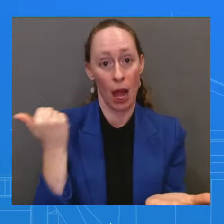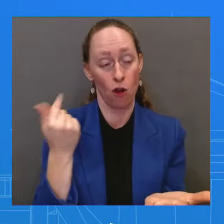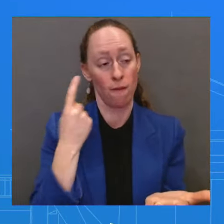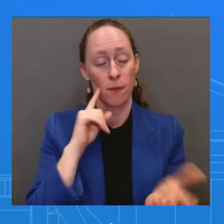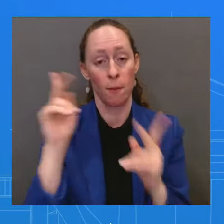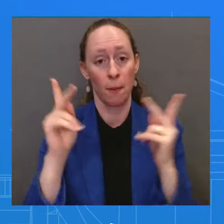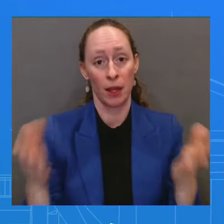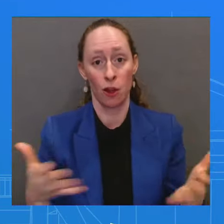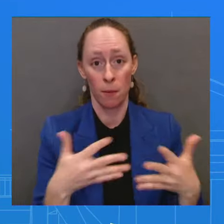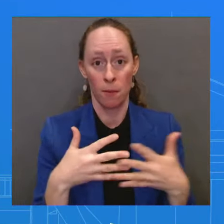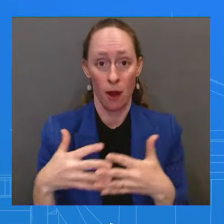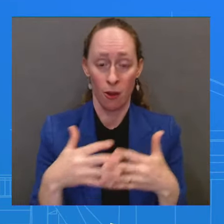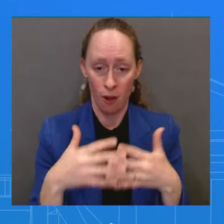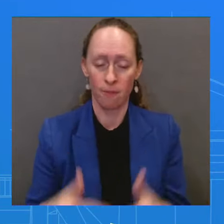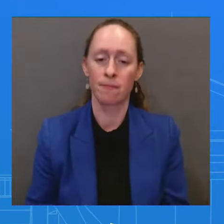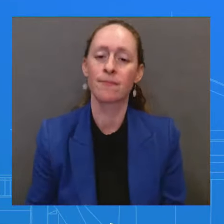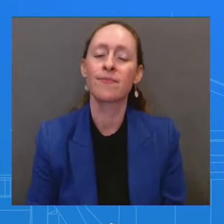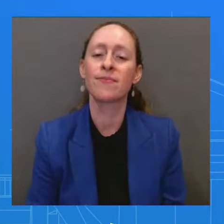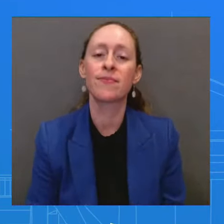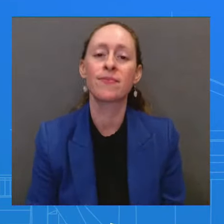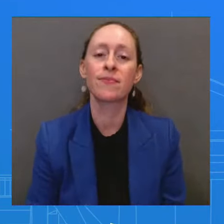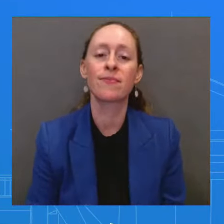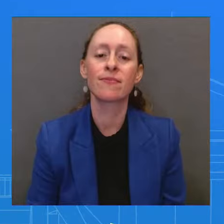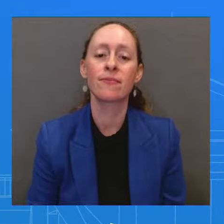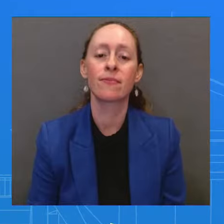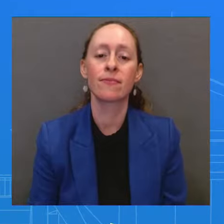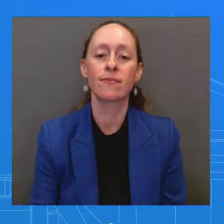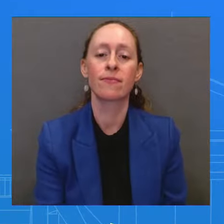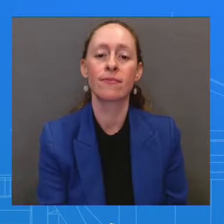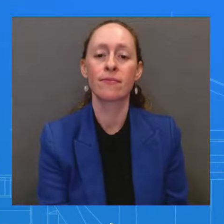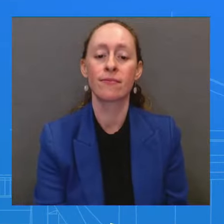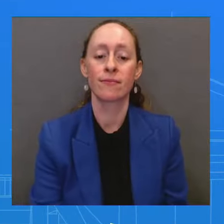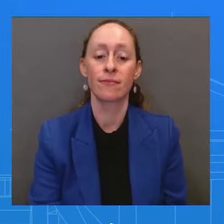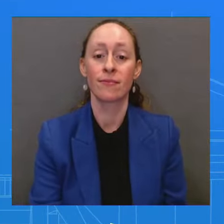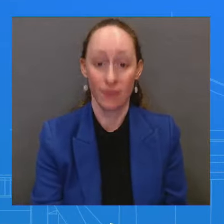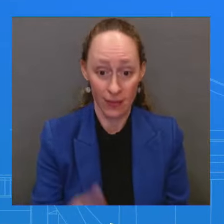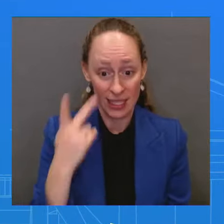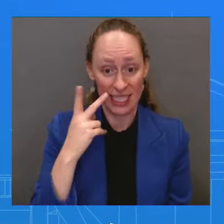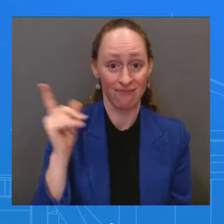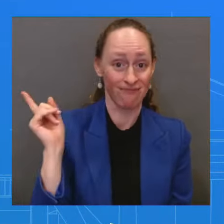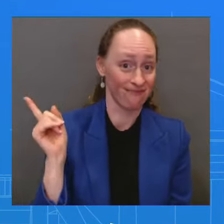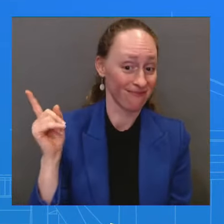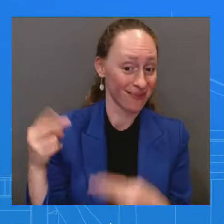here at the White House. While a group of extreme congressional Republicans have opposed student debt relief,